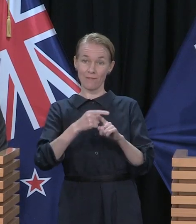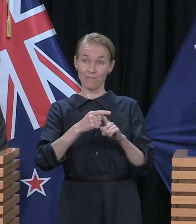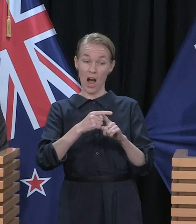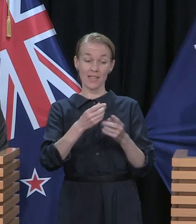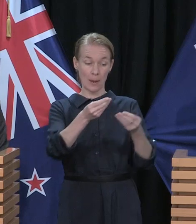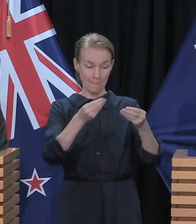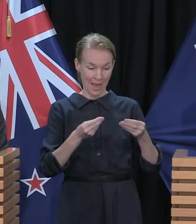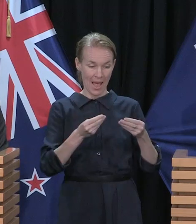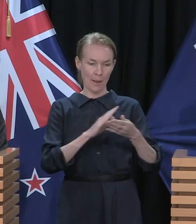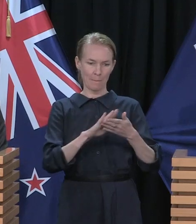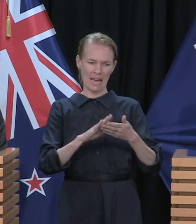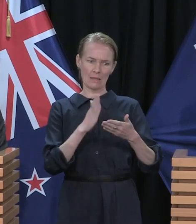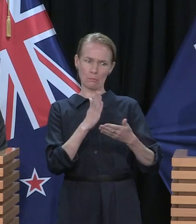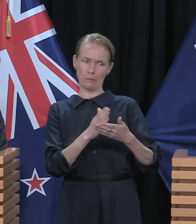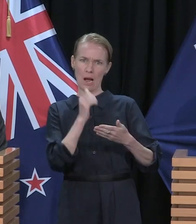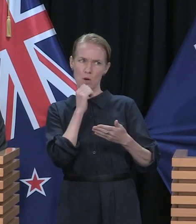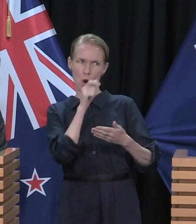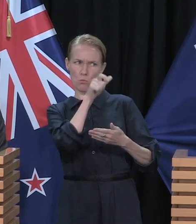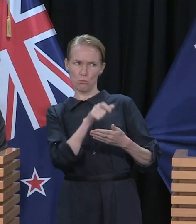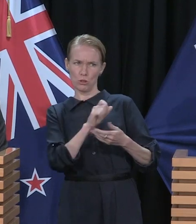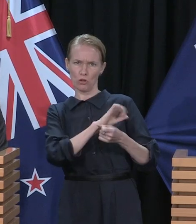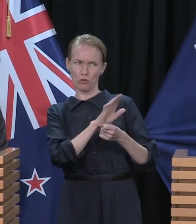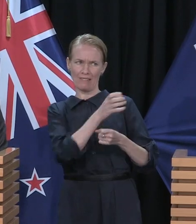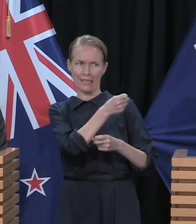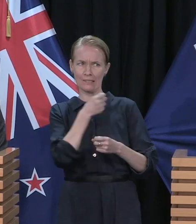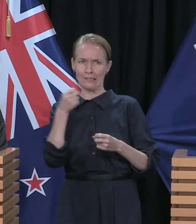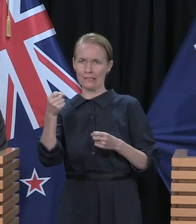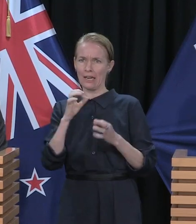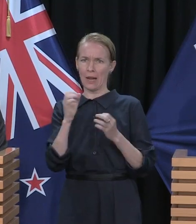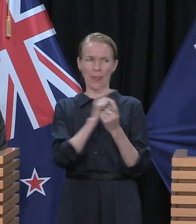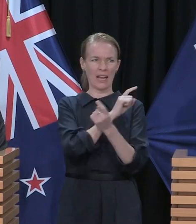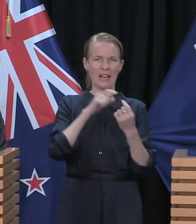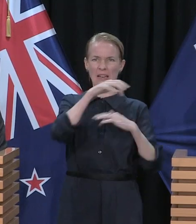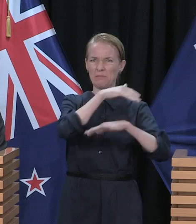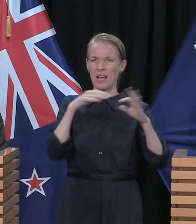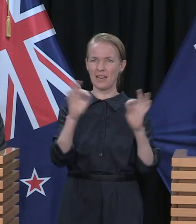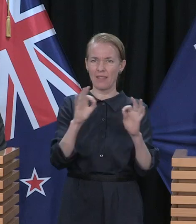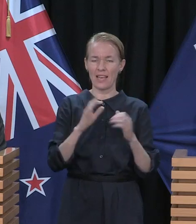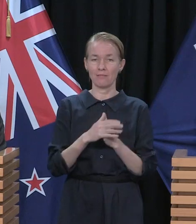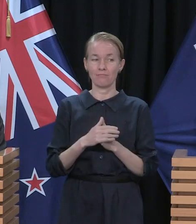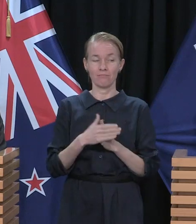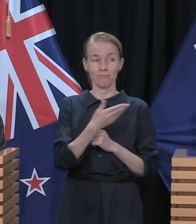without having 20 hours to wander around and infect other people? If we